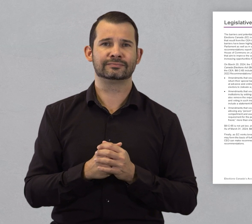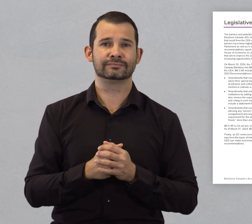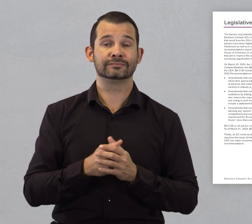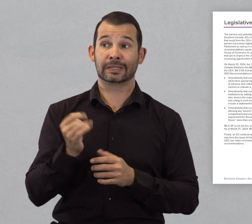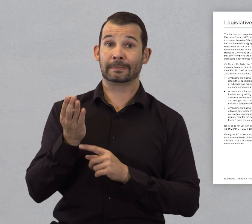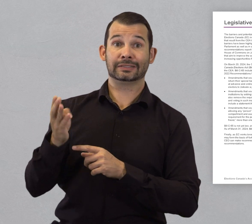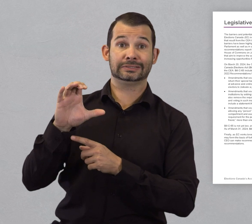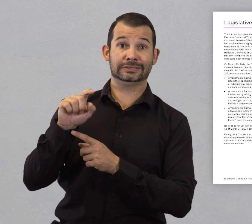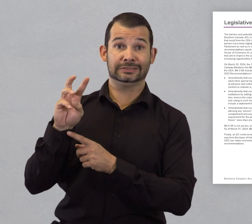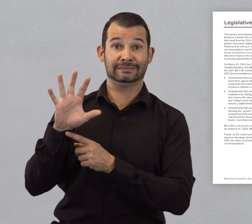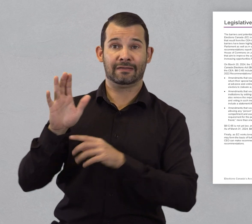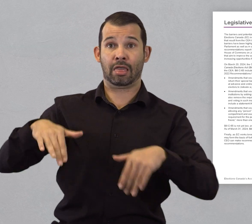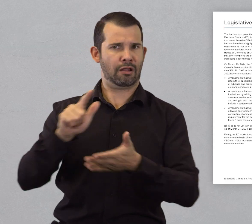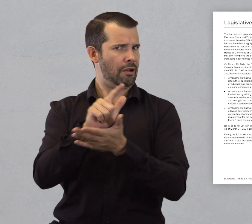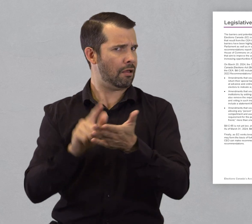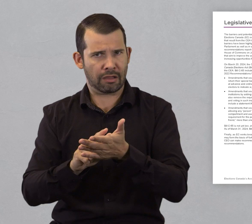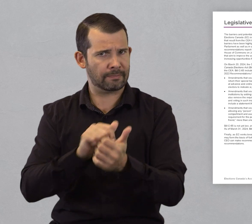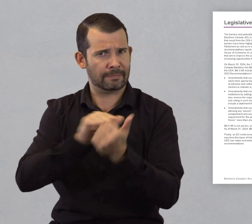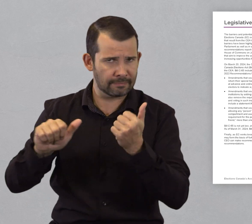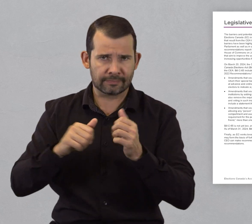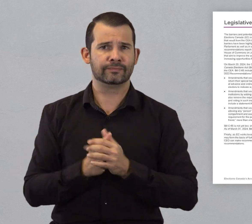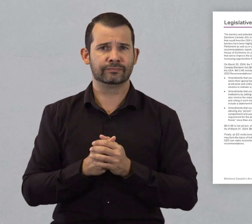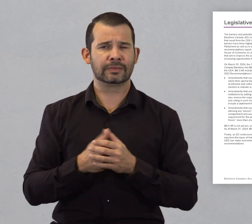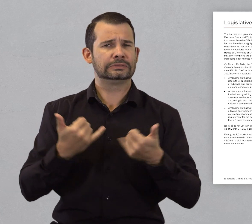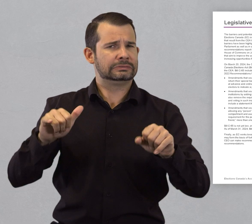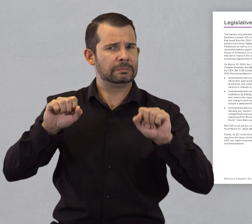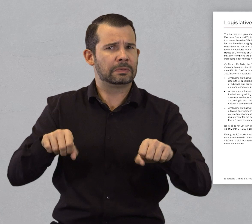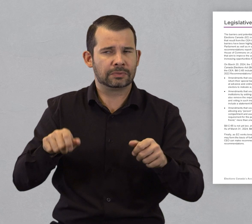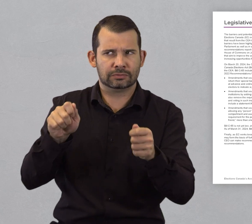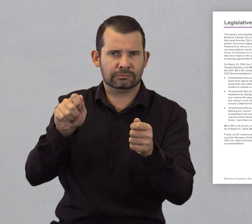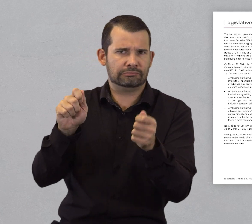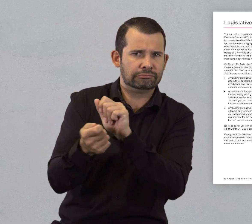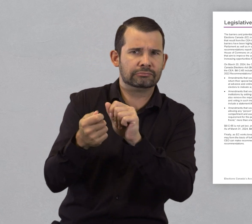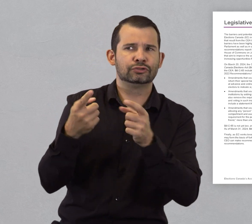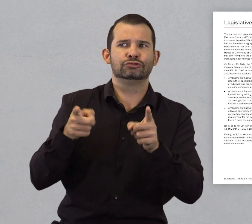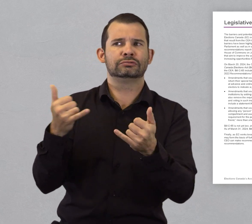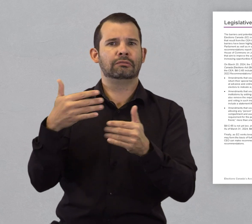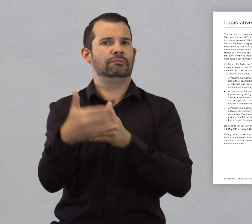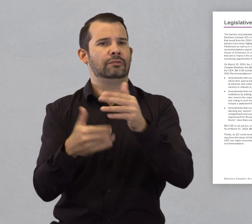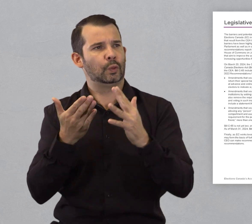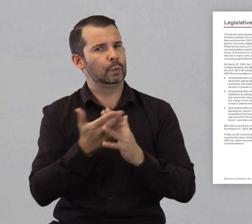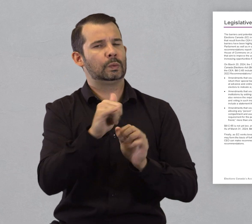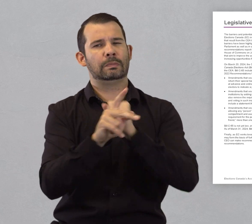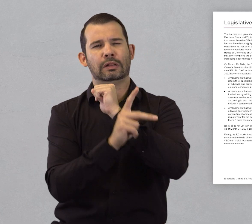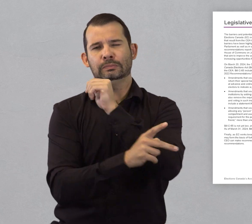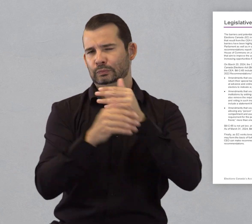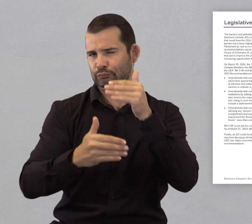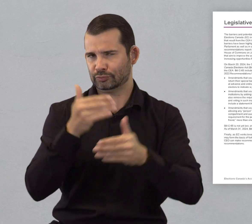Bill C-65 is not yet law, and it may be subject to change as it moves through the parliamentary